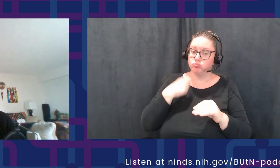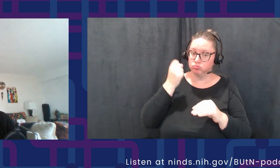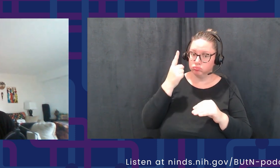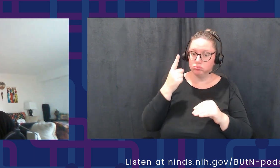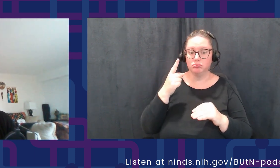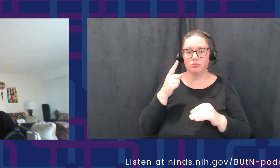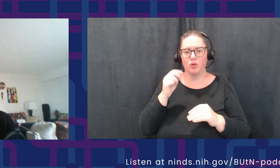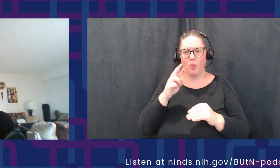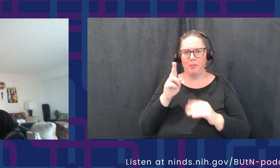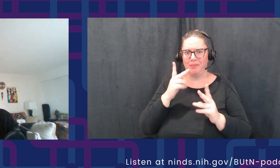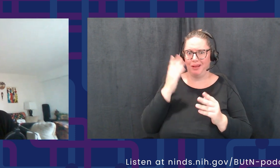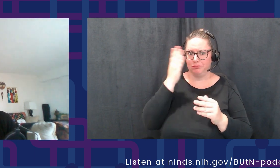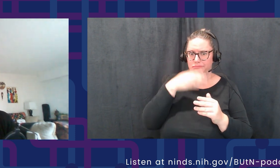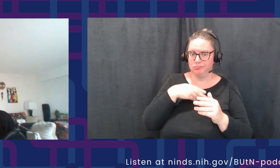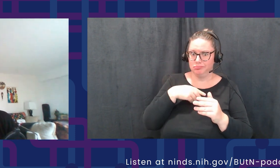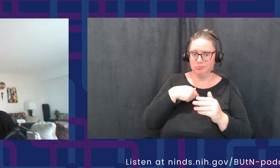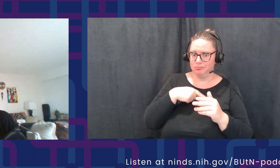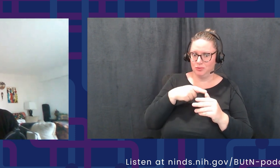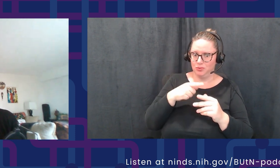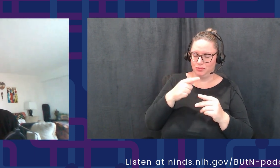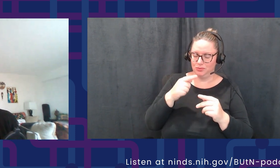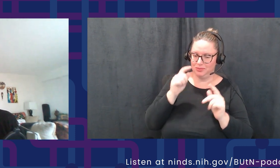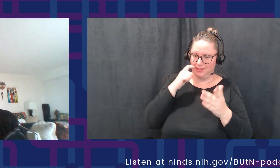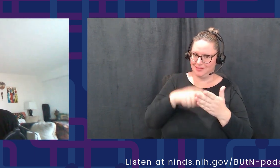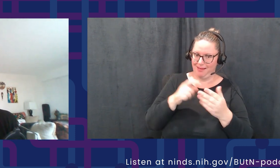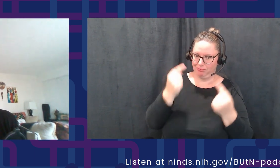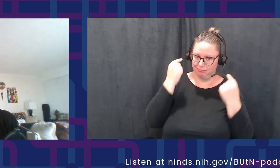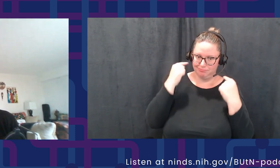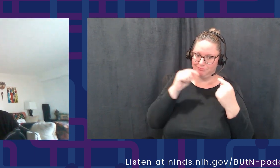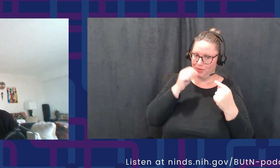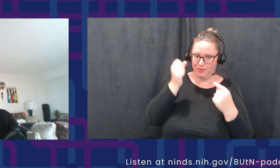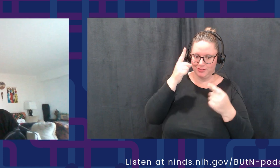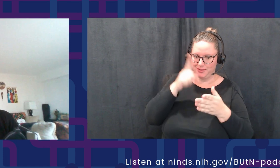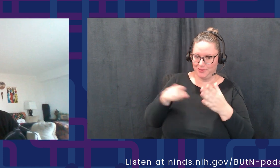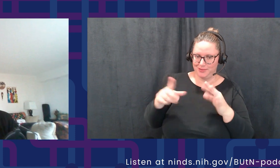glazed look and you can tell that they don't know what you're talking about.